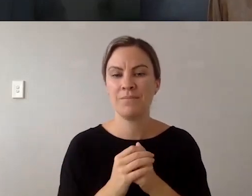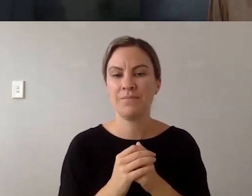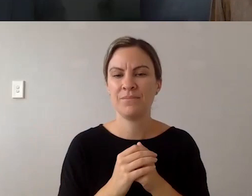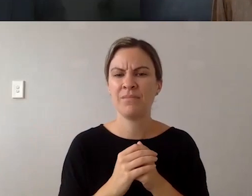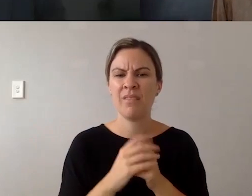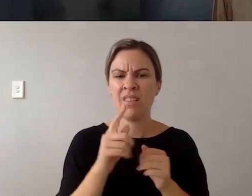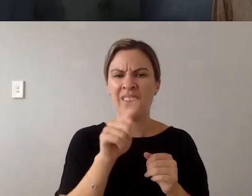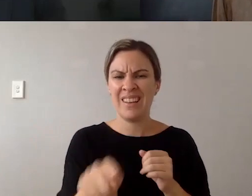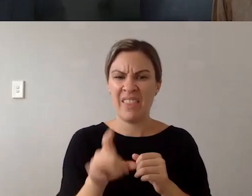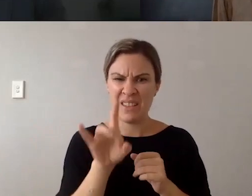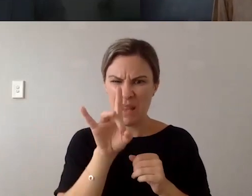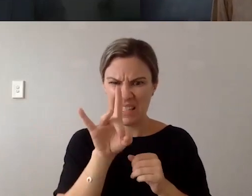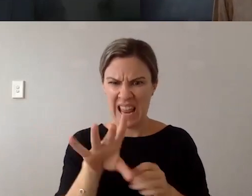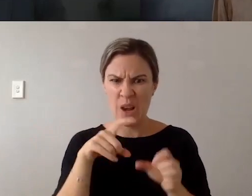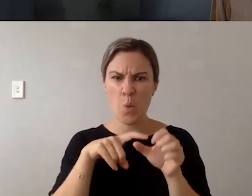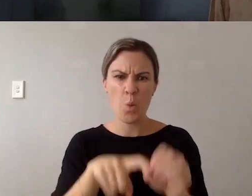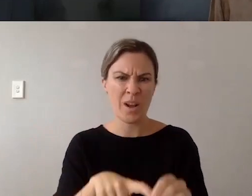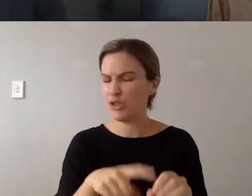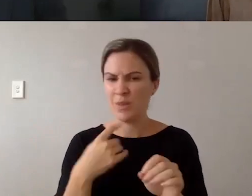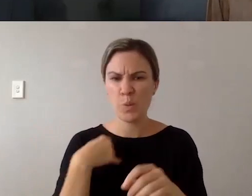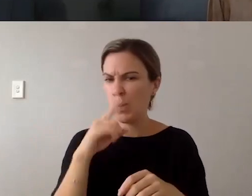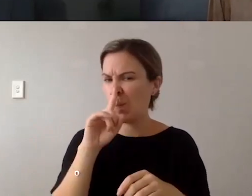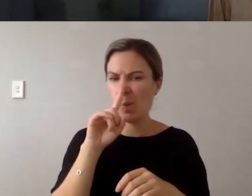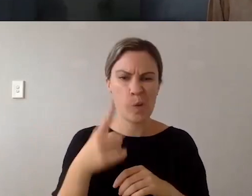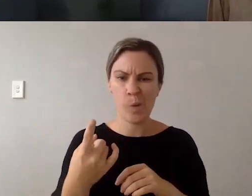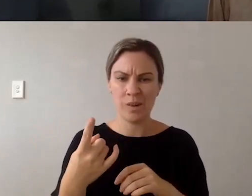didn't get to, so our apologies - we will try and analyse those questions